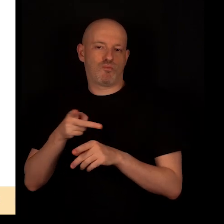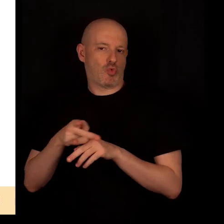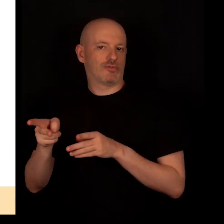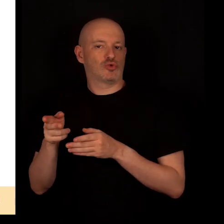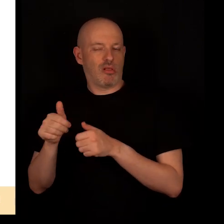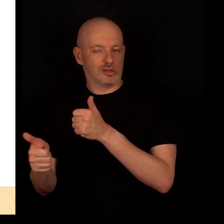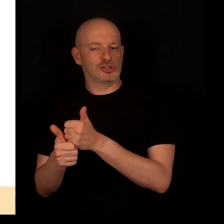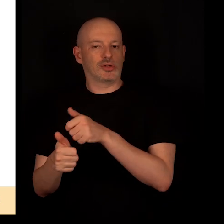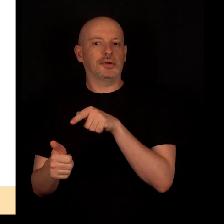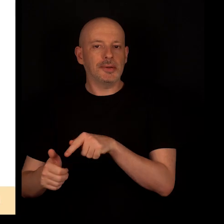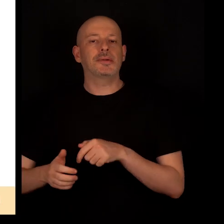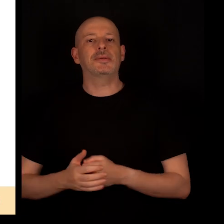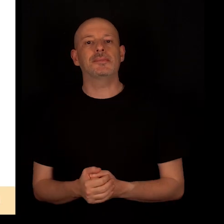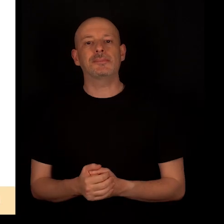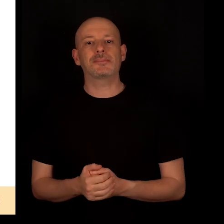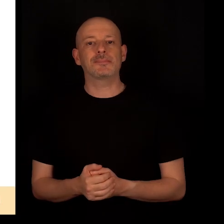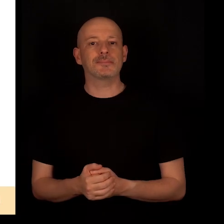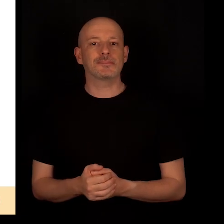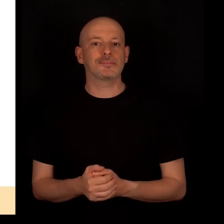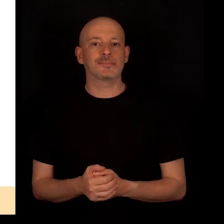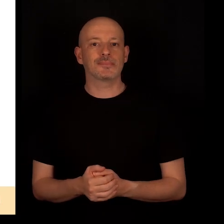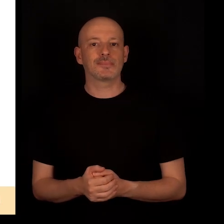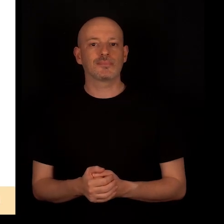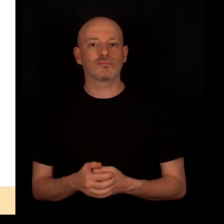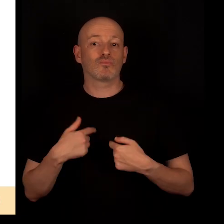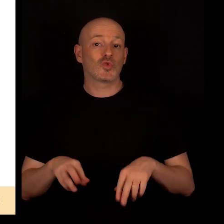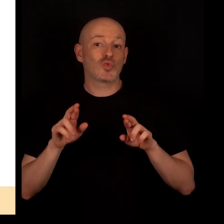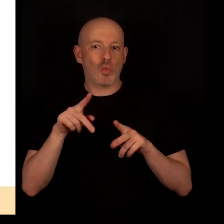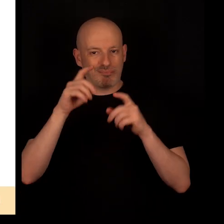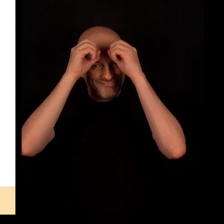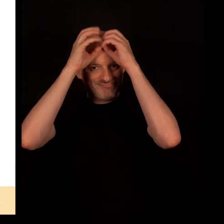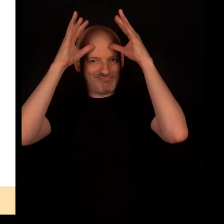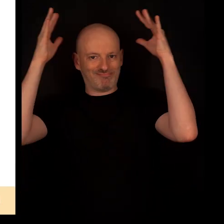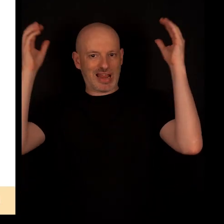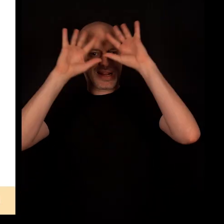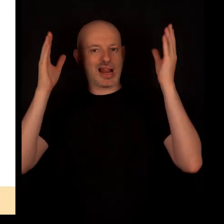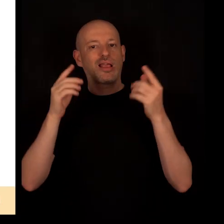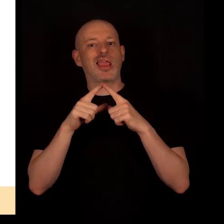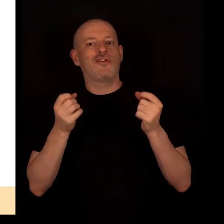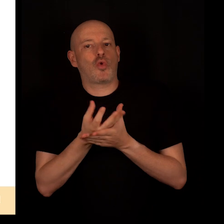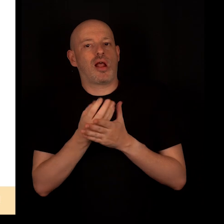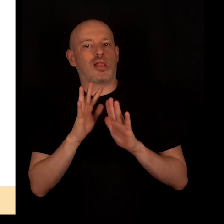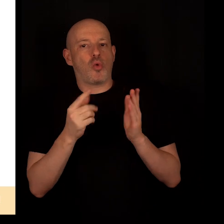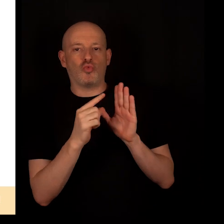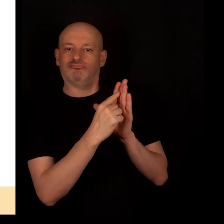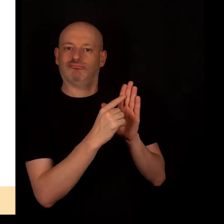of ther non-professional assistant. So I hope you you get an idea here of how the Info Card will look